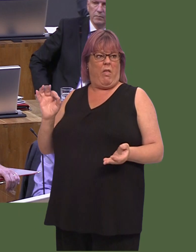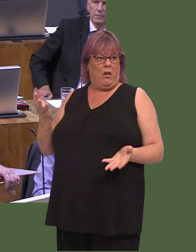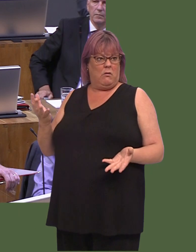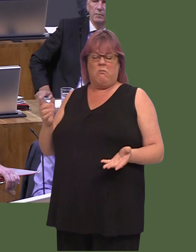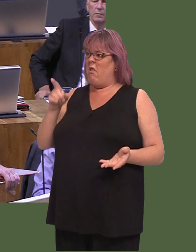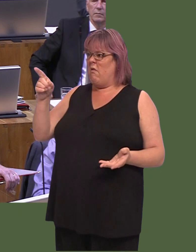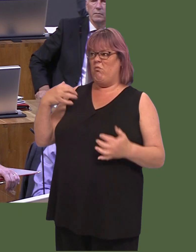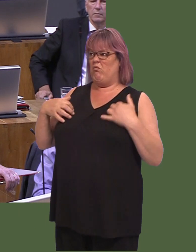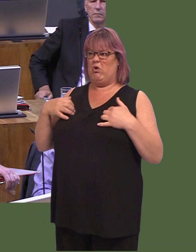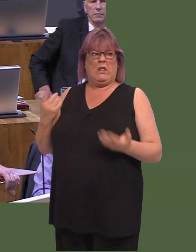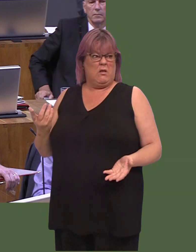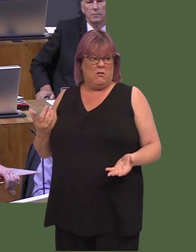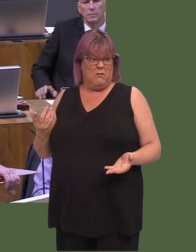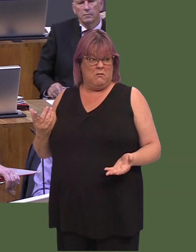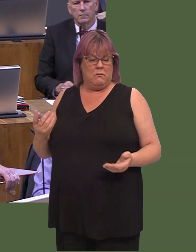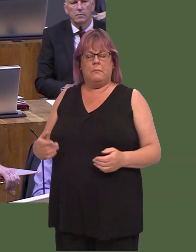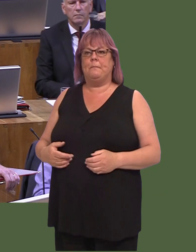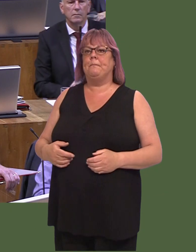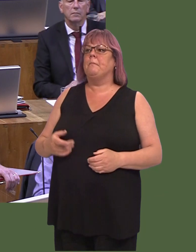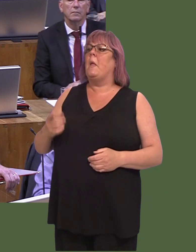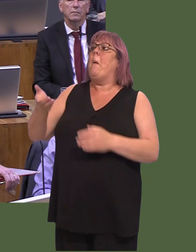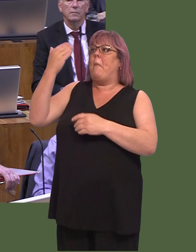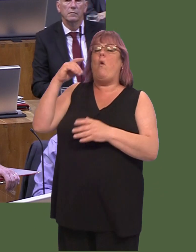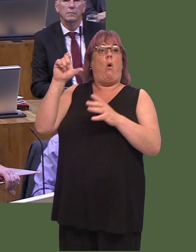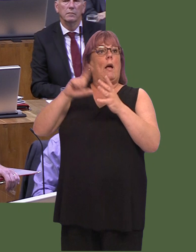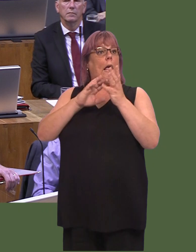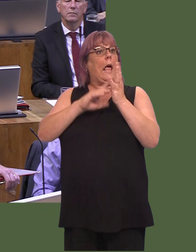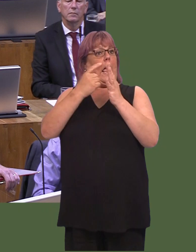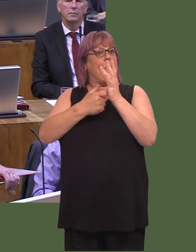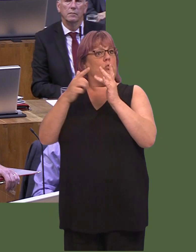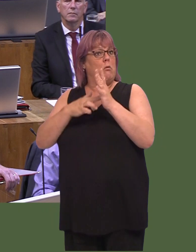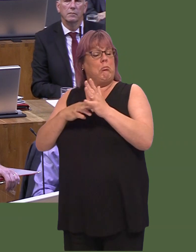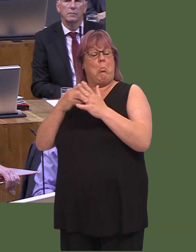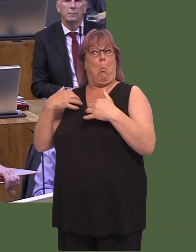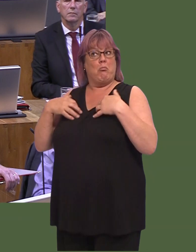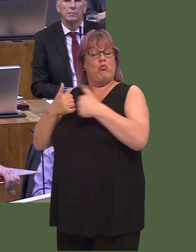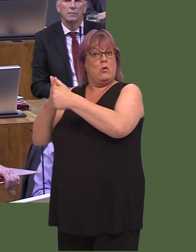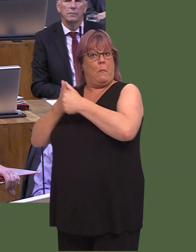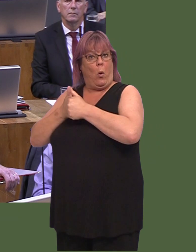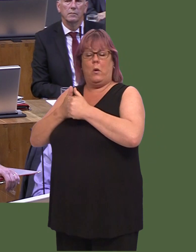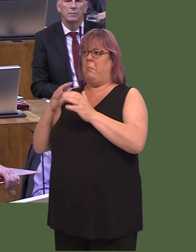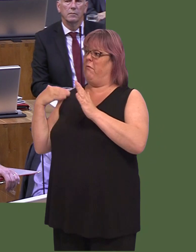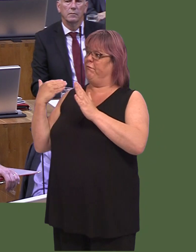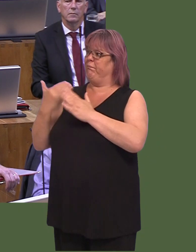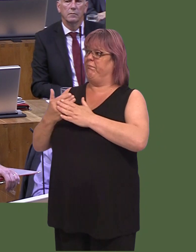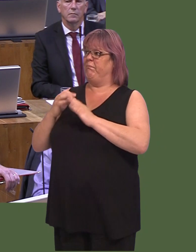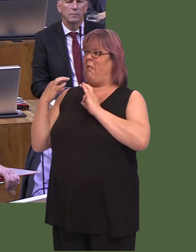There's been no interest at all from the UK Government for the past two years. There wasówhen David Cameron was there, there was interest, and I acknowledge that. Since then, nothing.